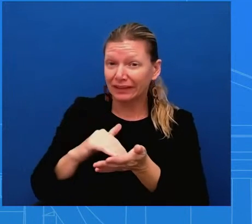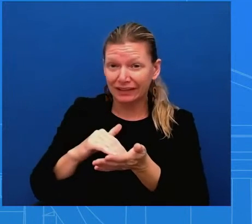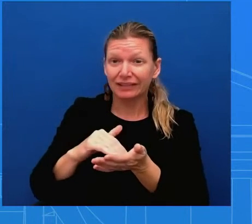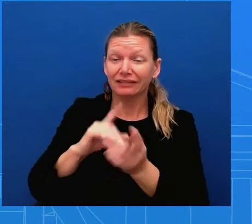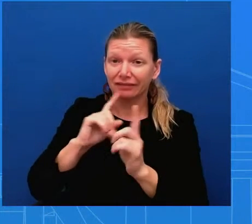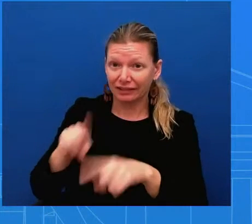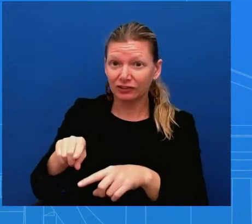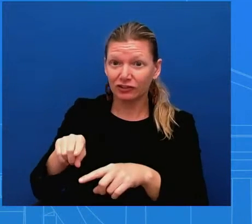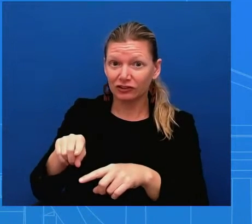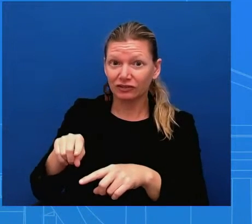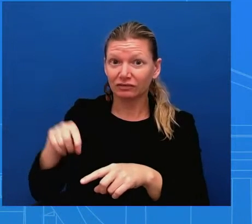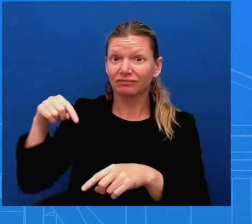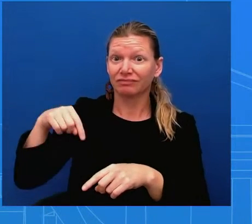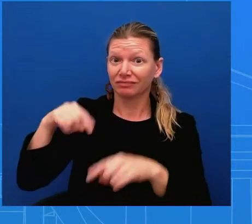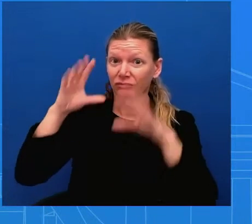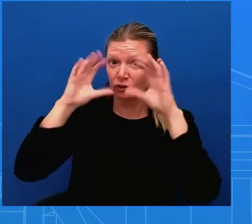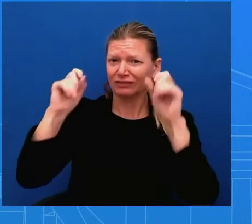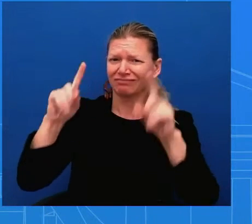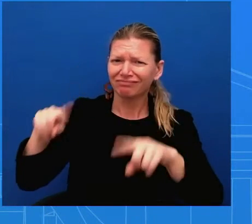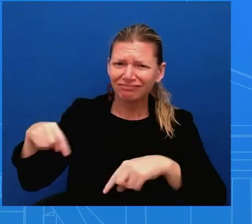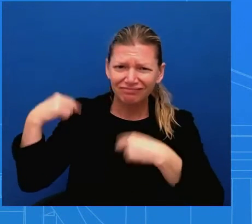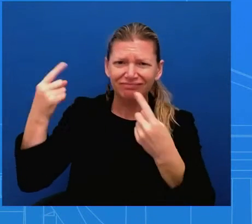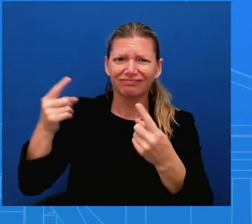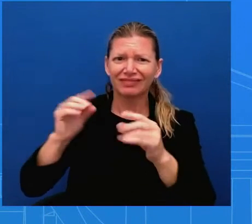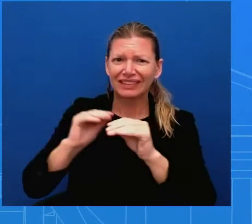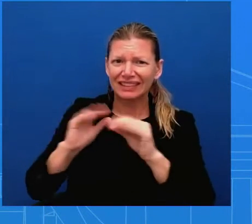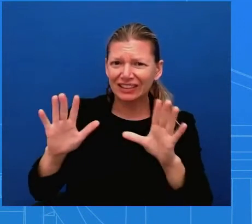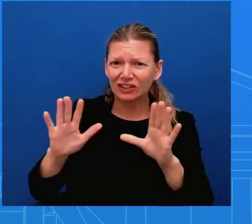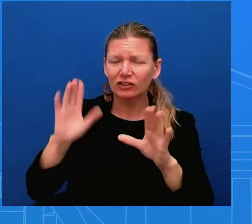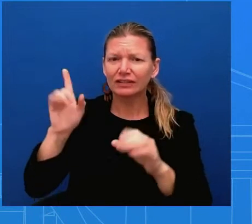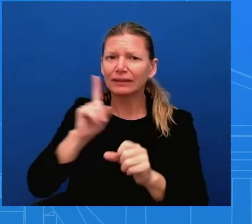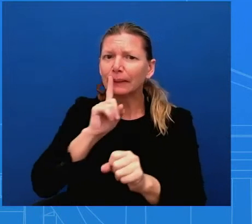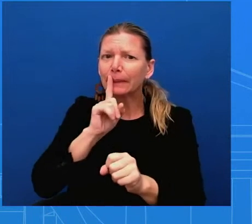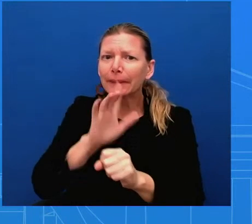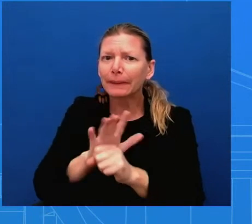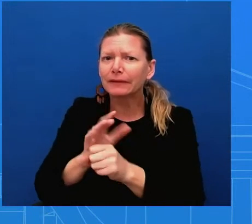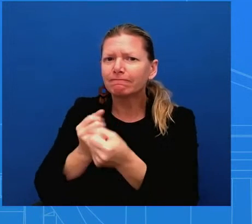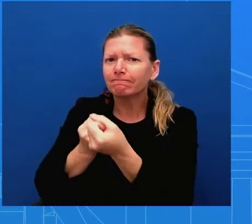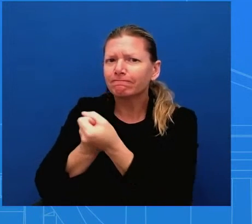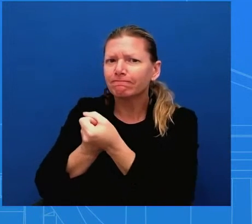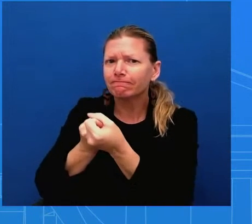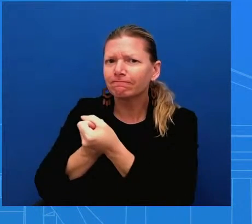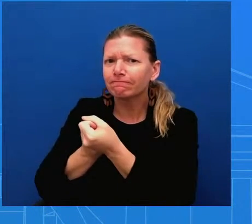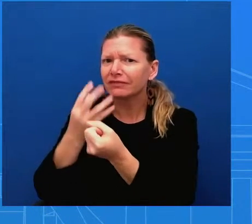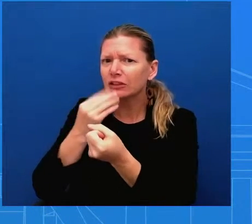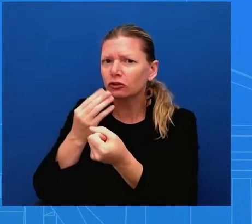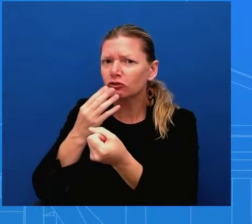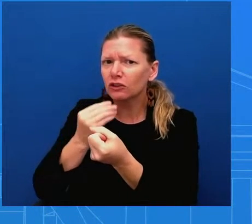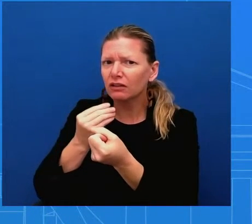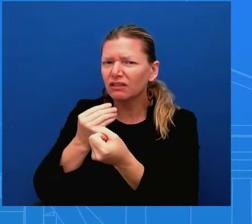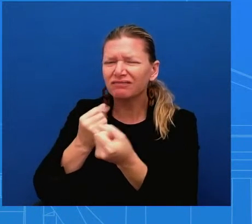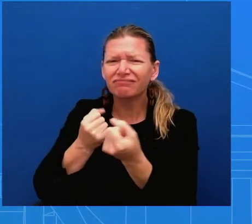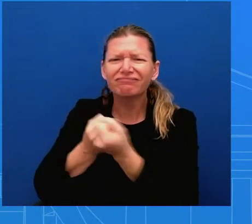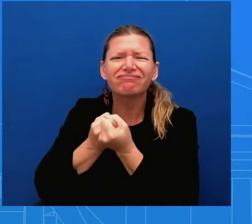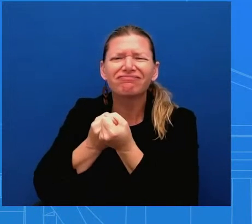His -- his commitment to Israel's security is ironclad. That has not changed. We share Israel's goal of defeating Hamas